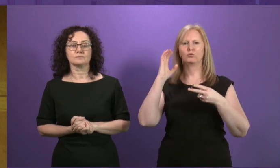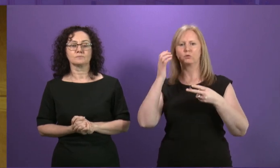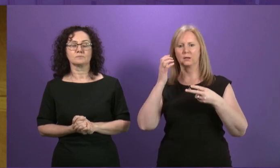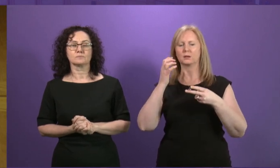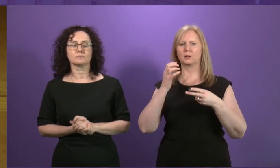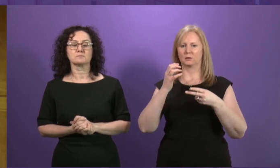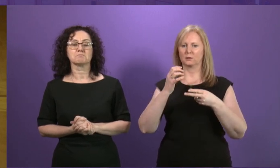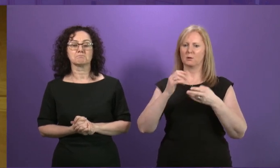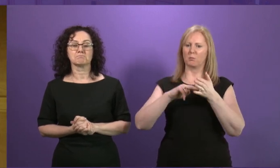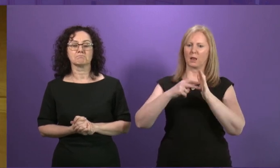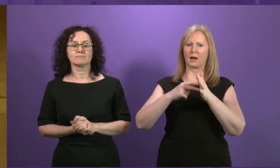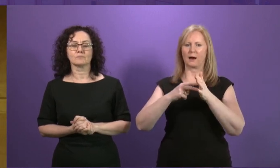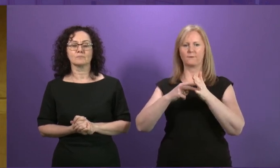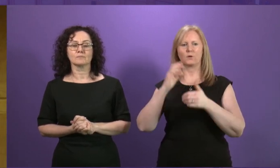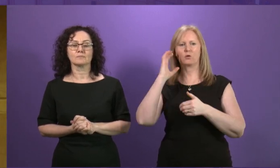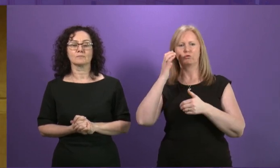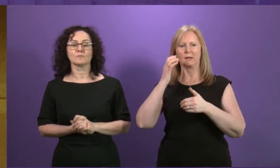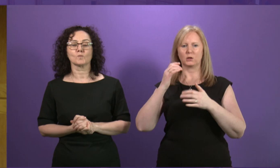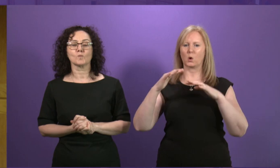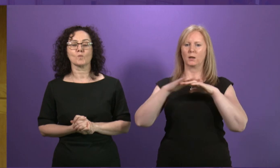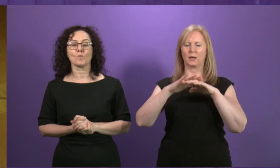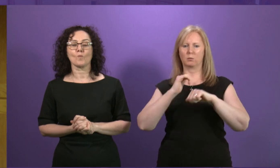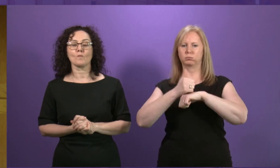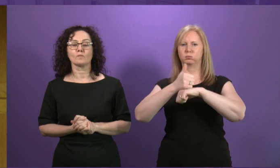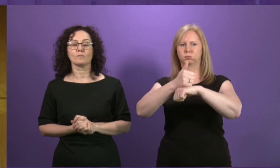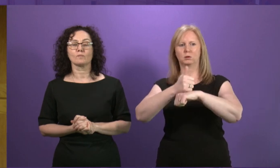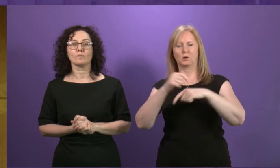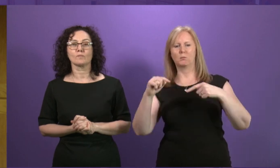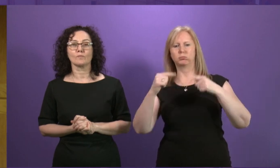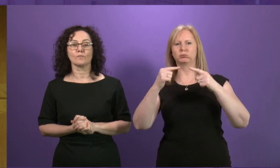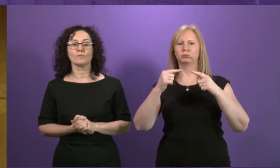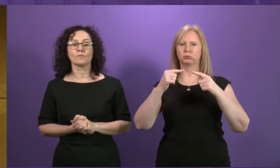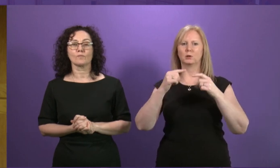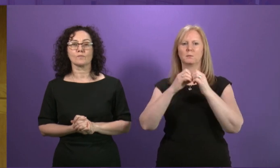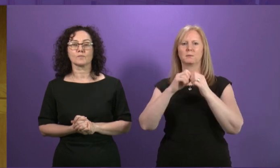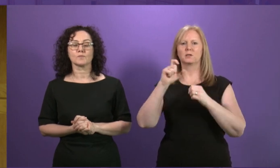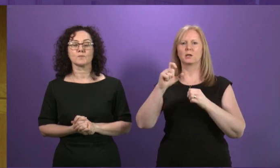radio network to compete with BBC Radio 1 and Radio 2, using local licences to do so?